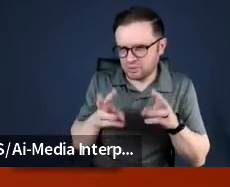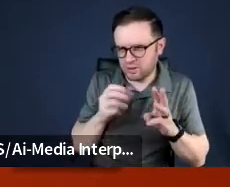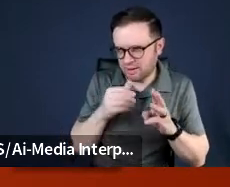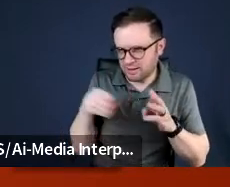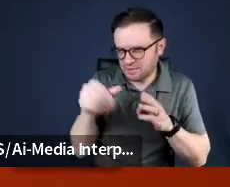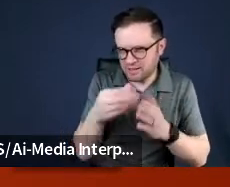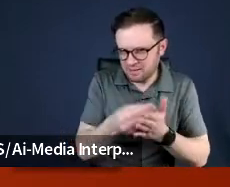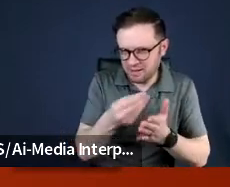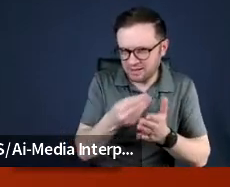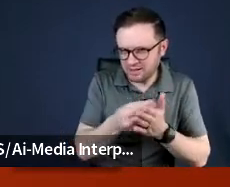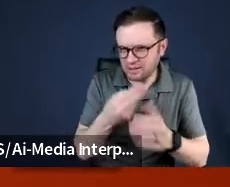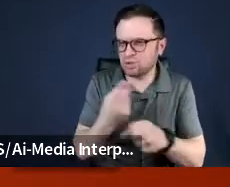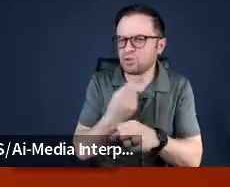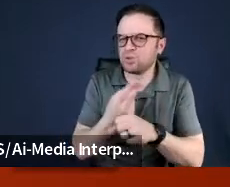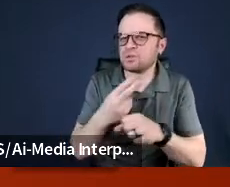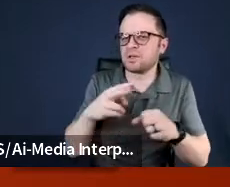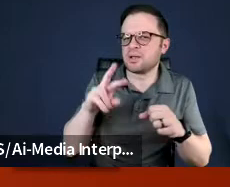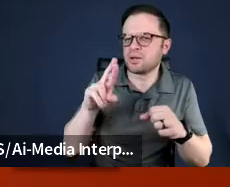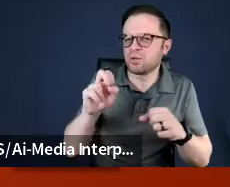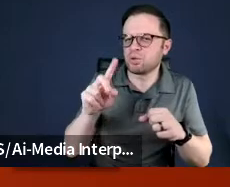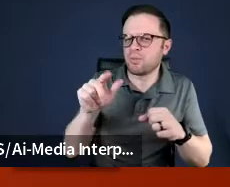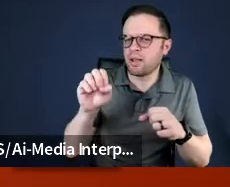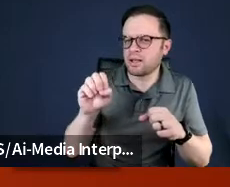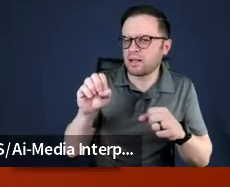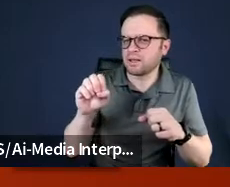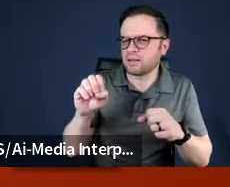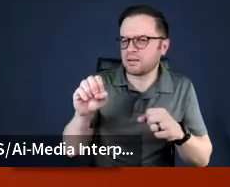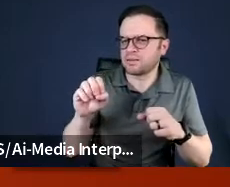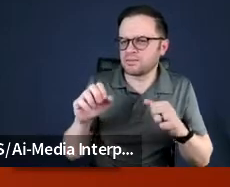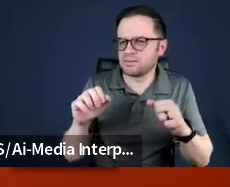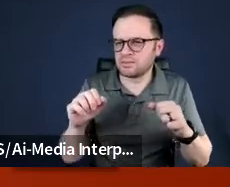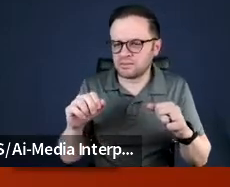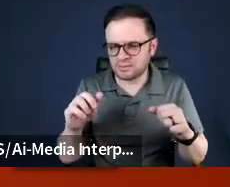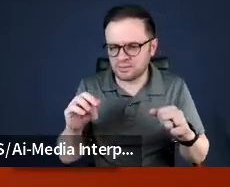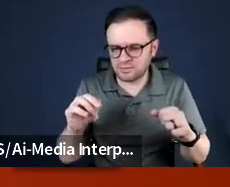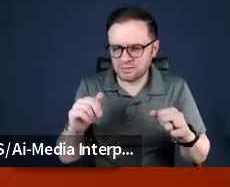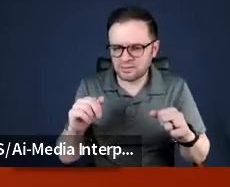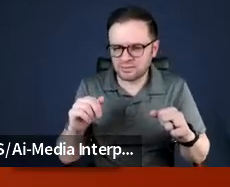but I have recommended for a long time is the simplest way, not spending any money, just using